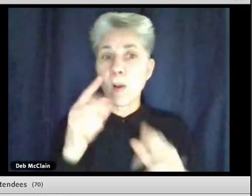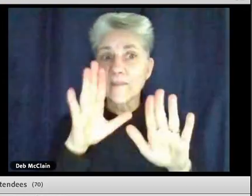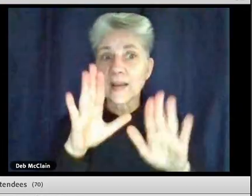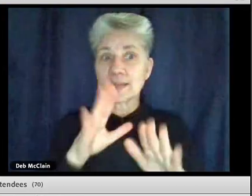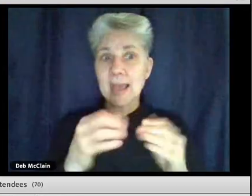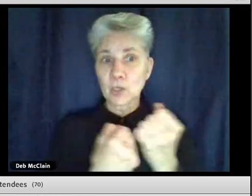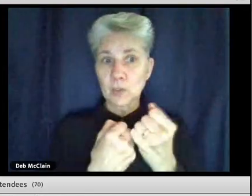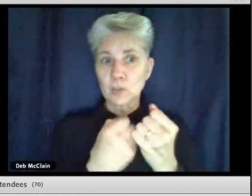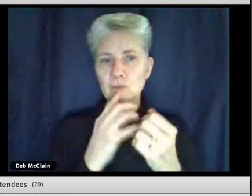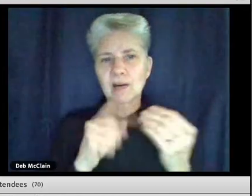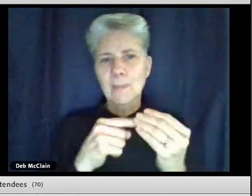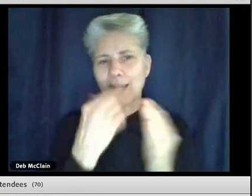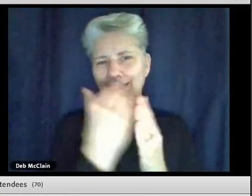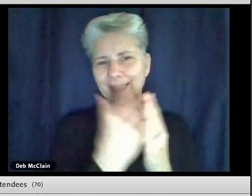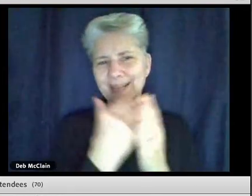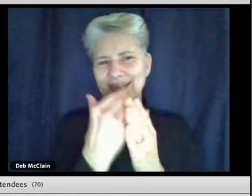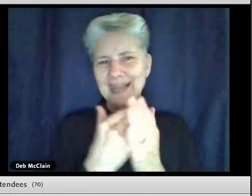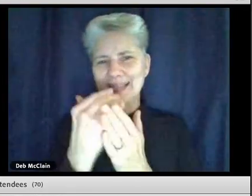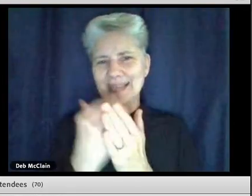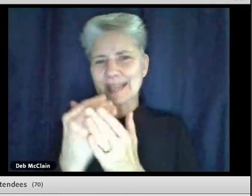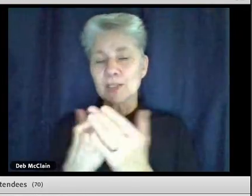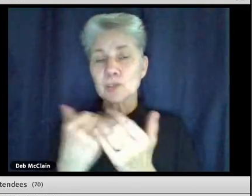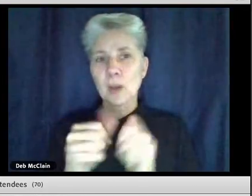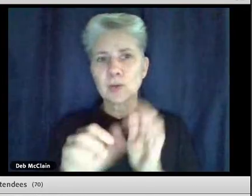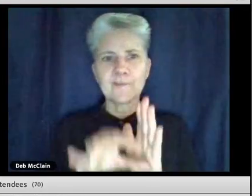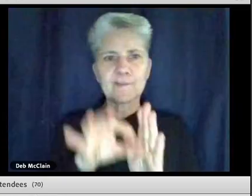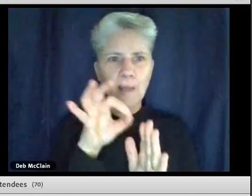One of -- Fantastic resource. Again, we're talking about lists of lists of list of trying